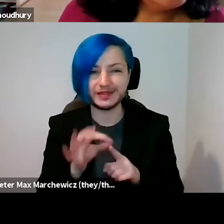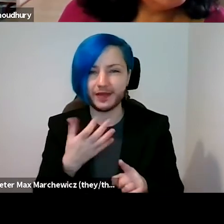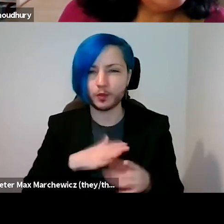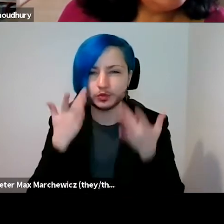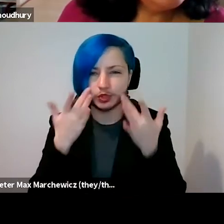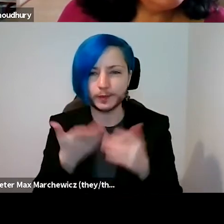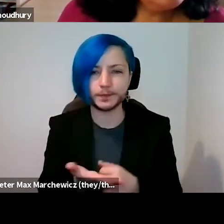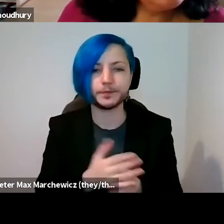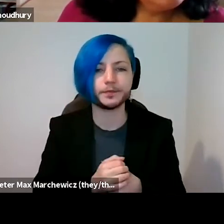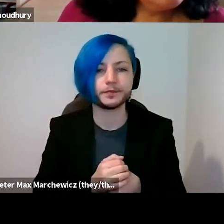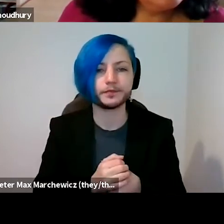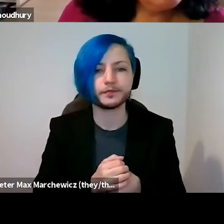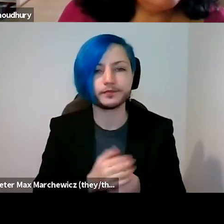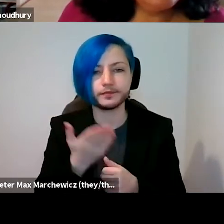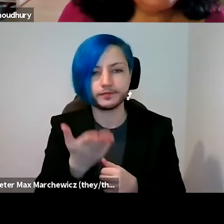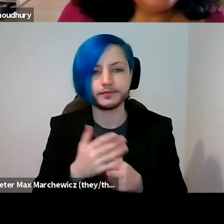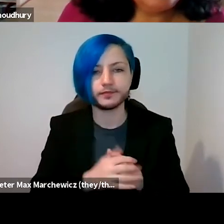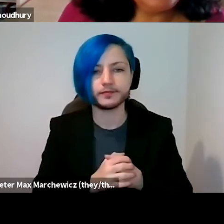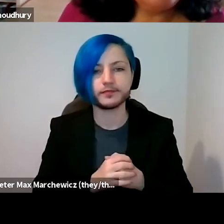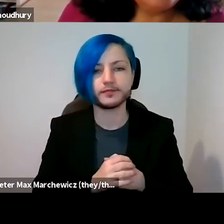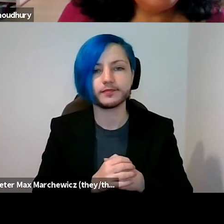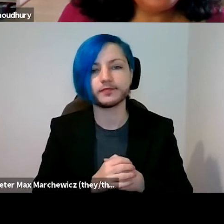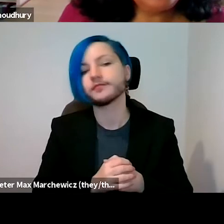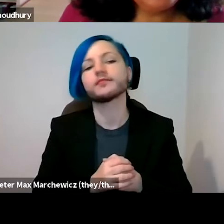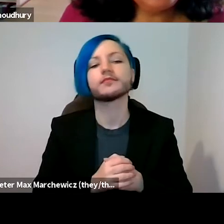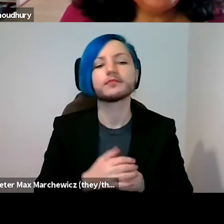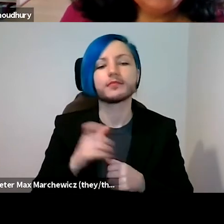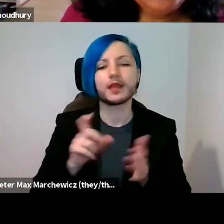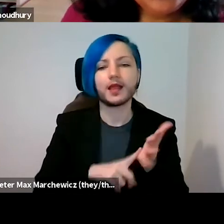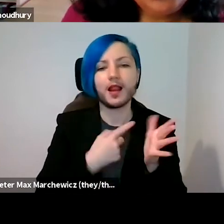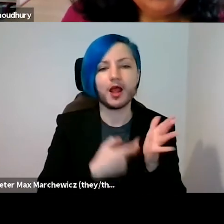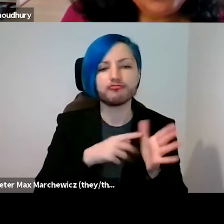This was one, Clara Mowbray in her Indian shawl,